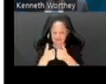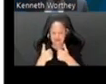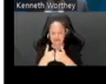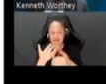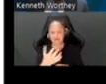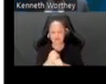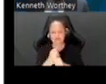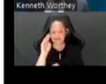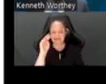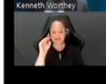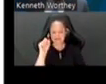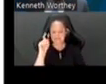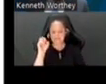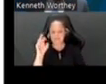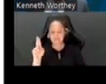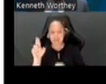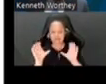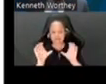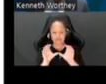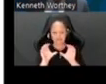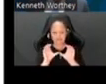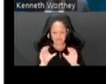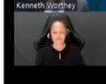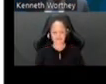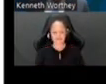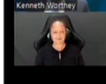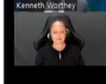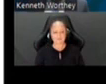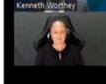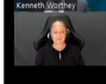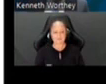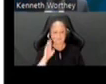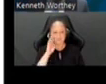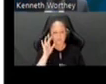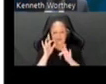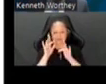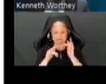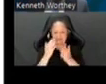Next slide please. I'm going to skip over some of the slides. They will be sent out